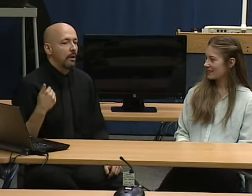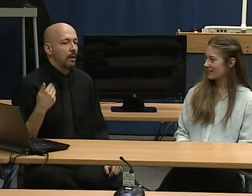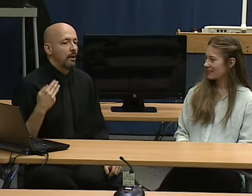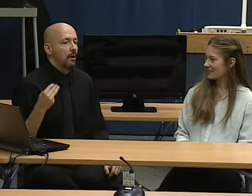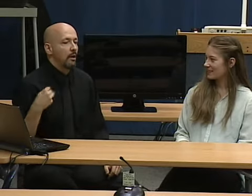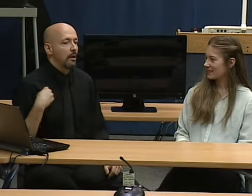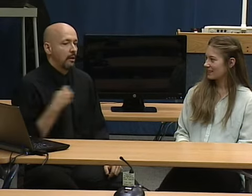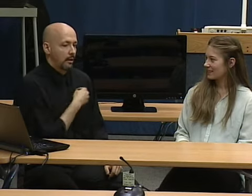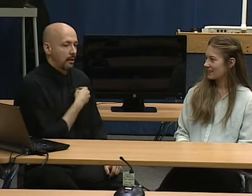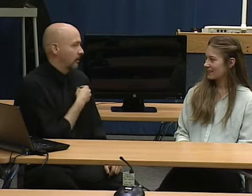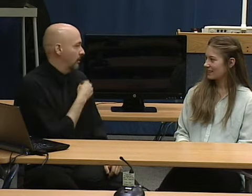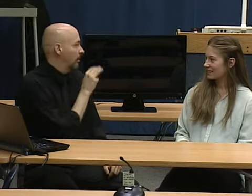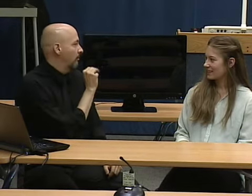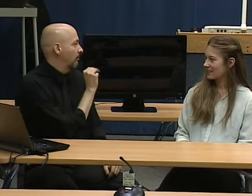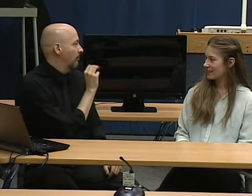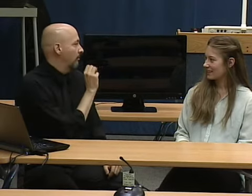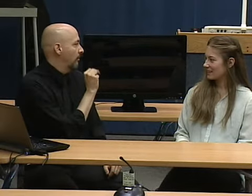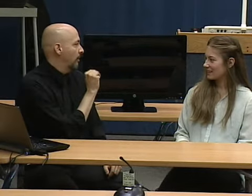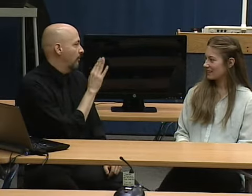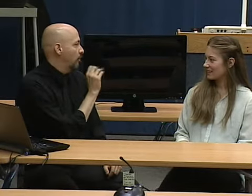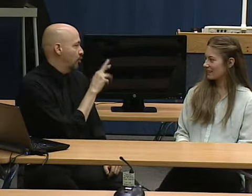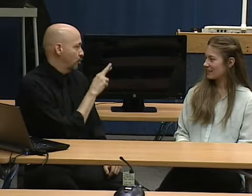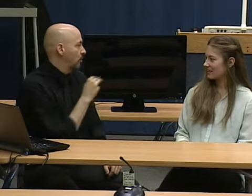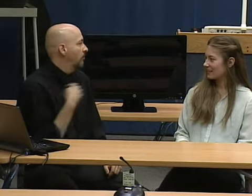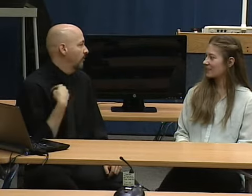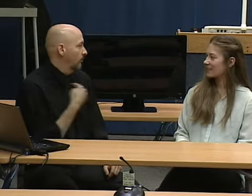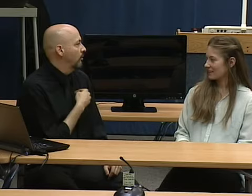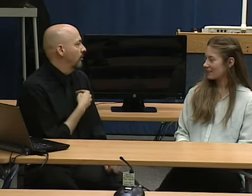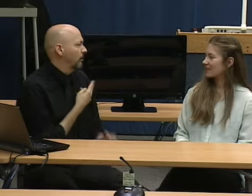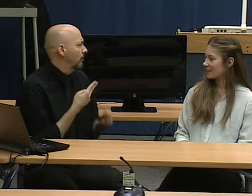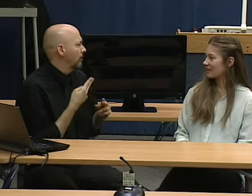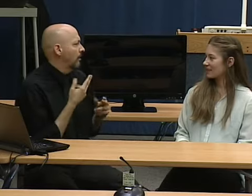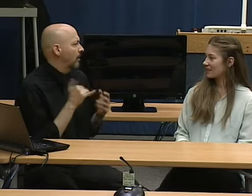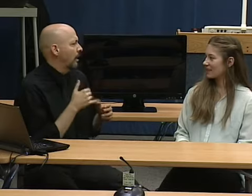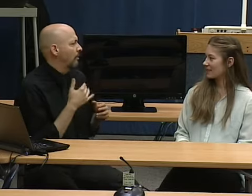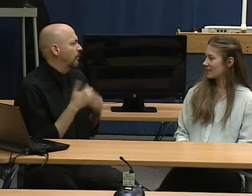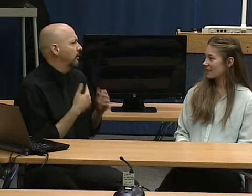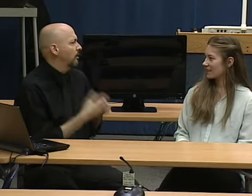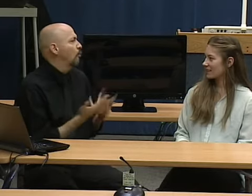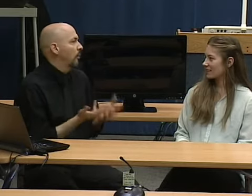Member. M-E-M-B-E-R Member. What's that process called?